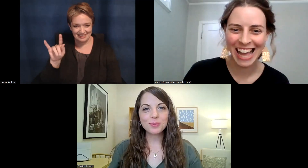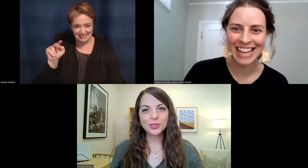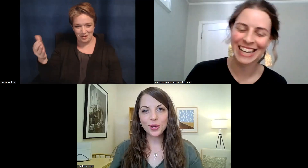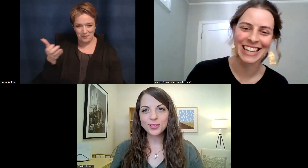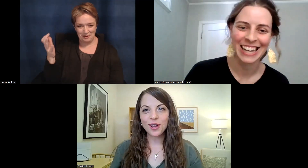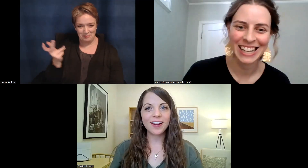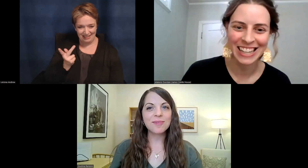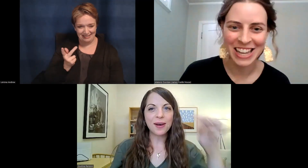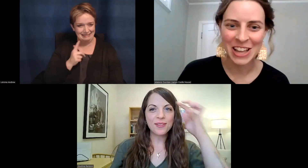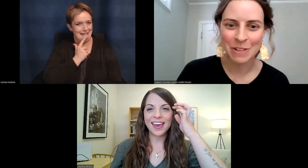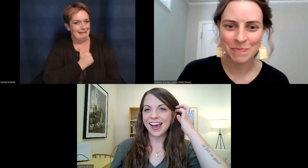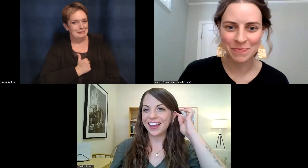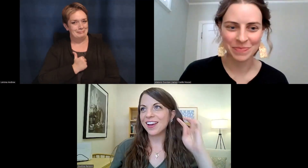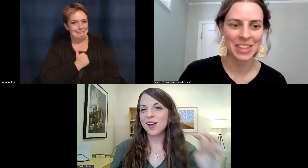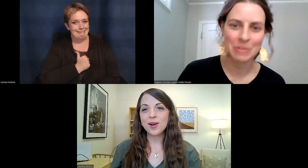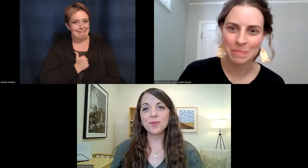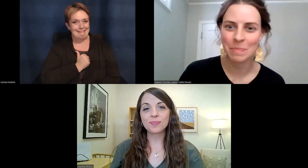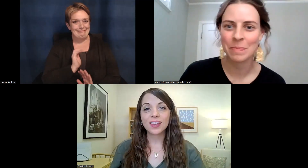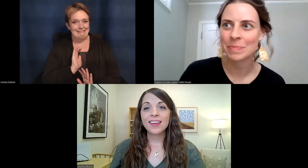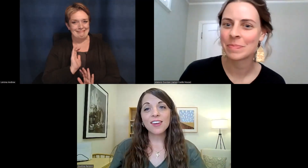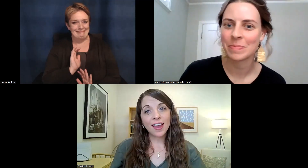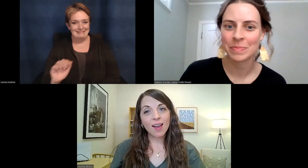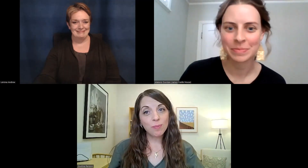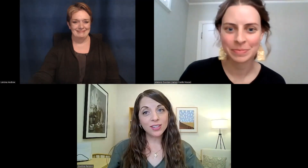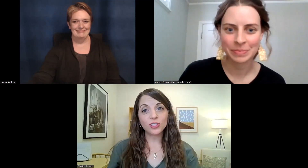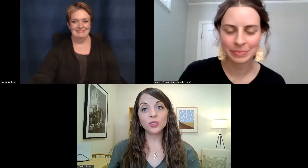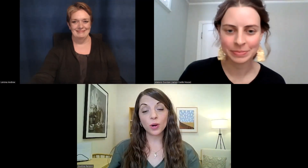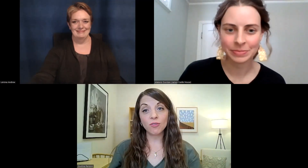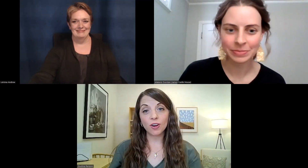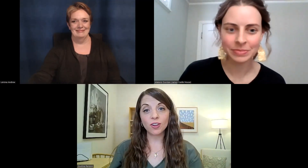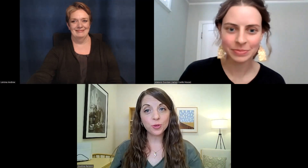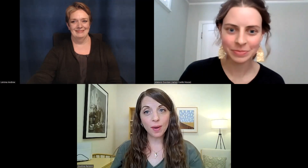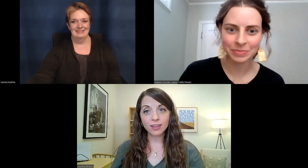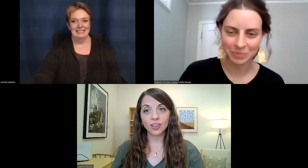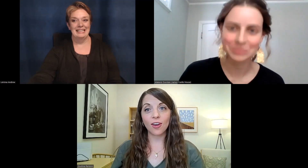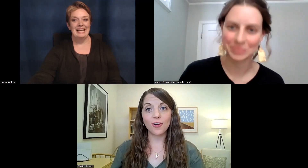[Giustina] Hi, sorry about that! If I hadn't mentioned, we're in rural New Mexico